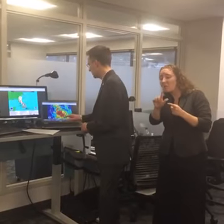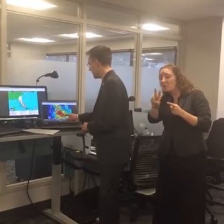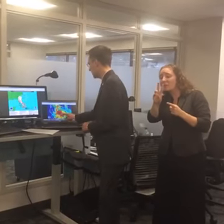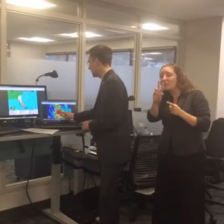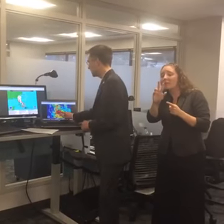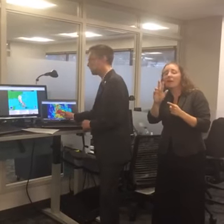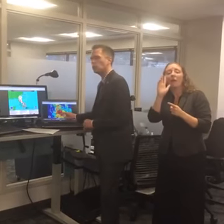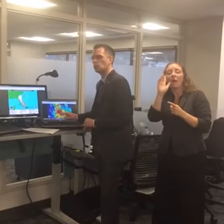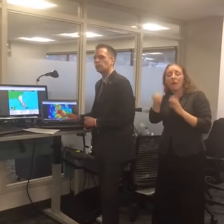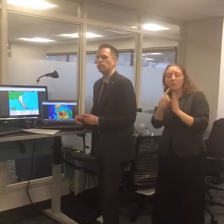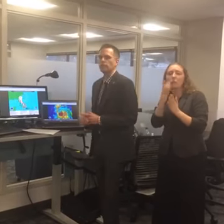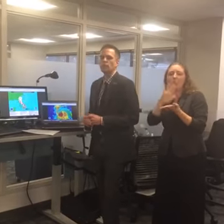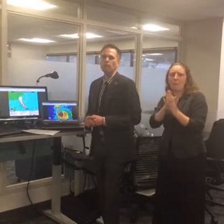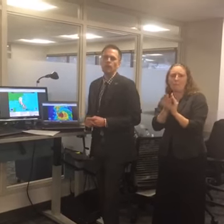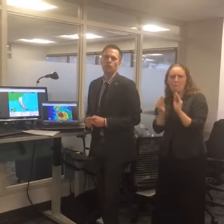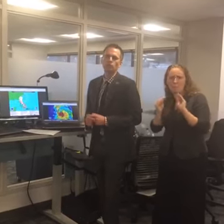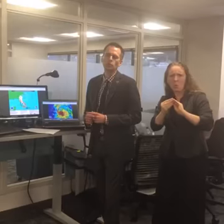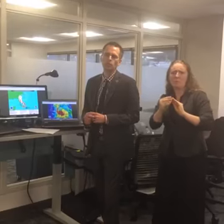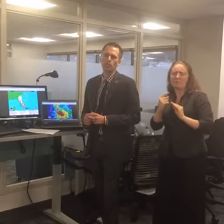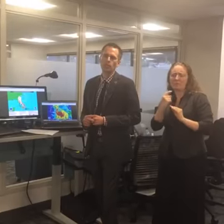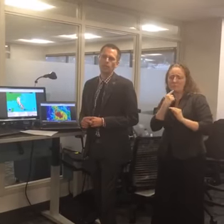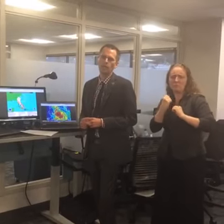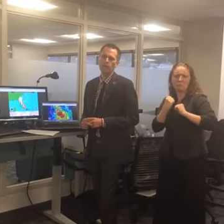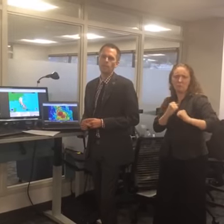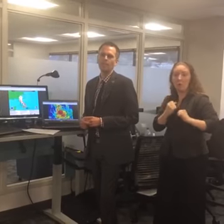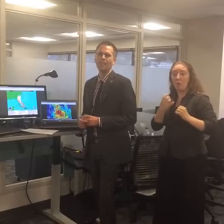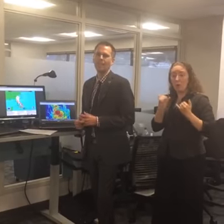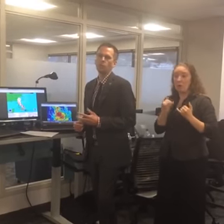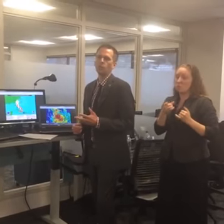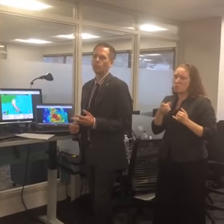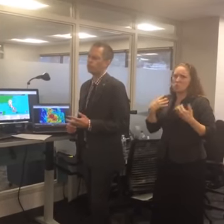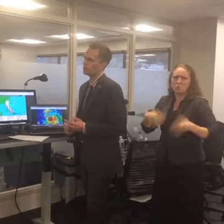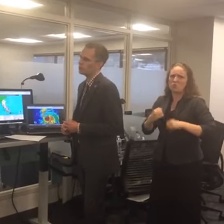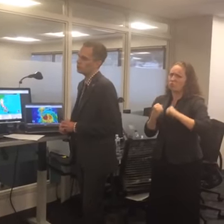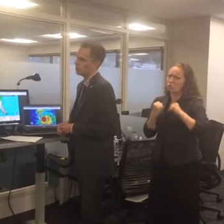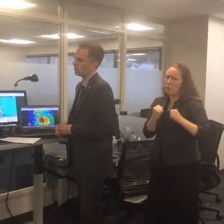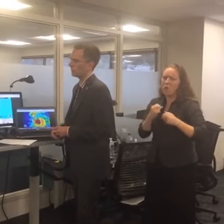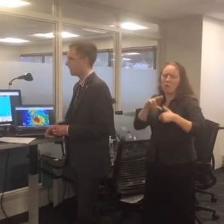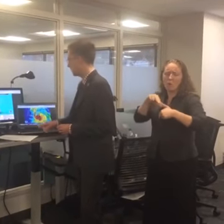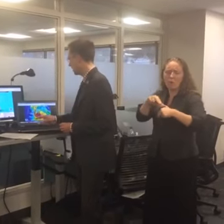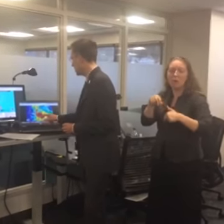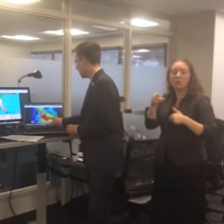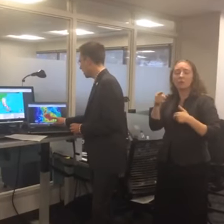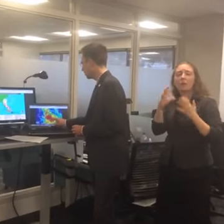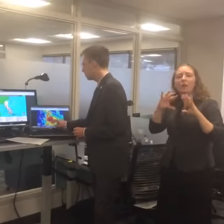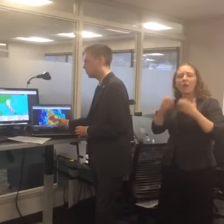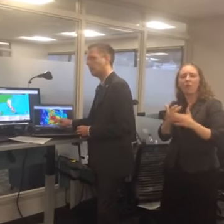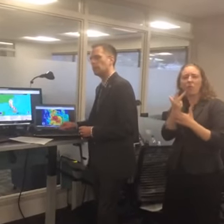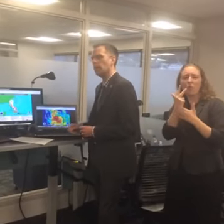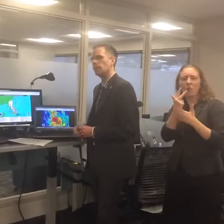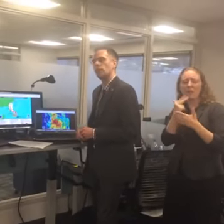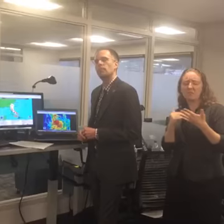In fact, this storm is a very powerful hurricane right now, it is a category 3 storm, it's